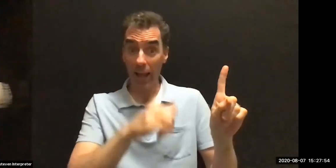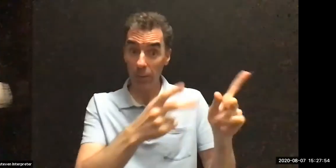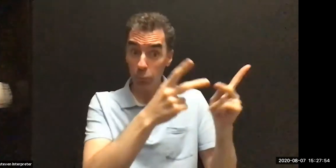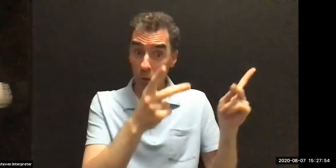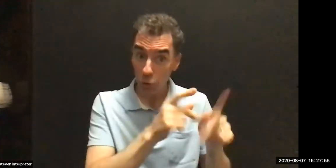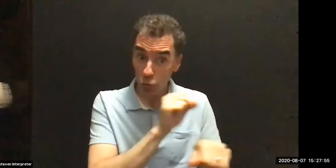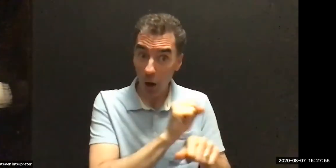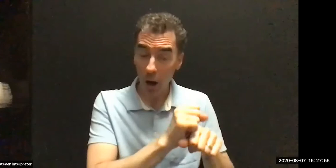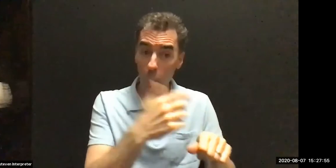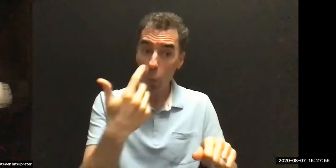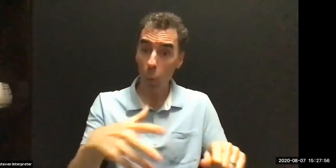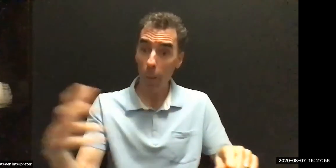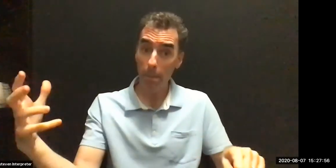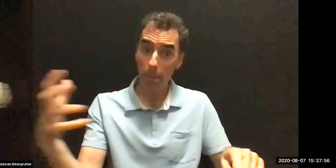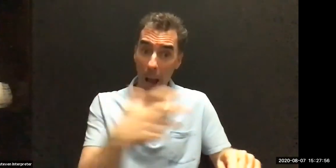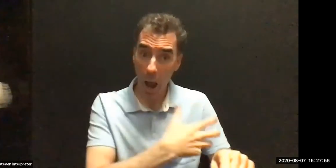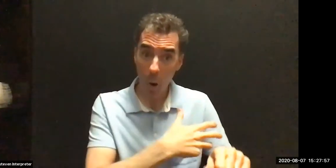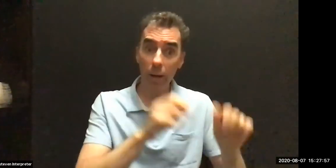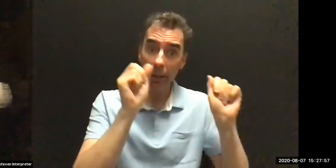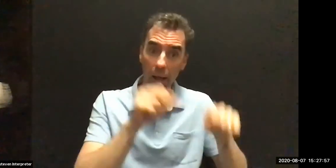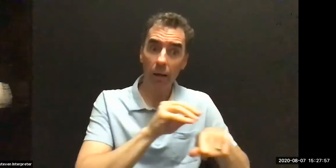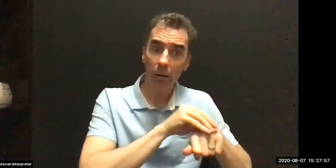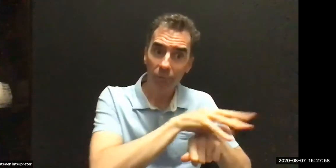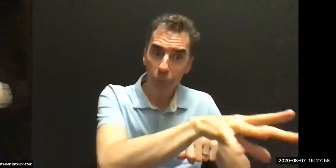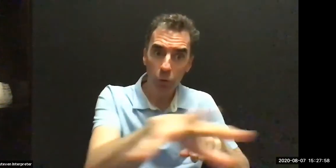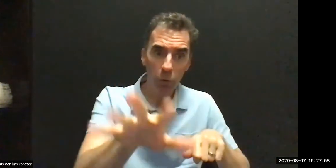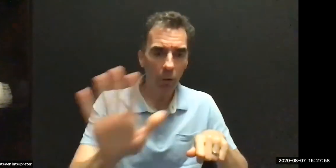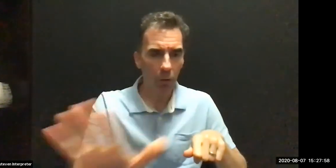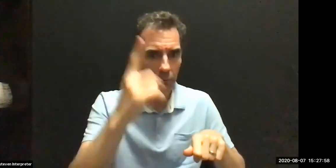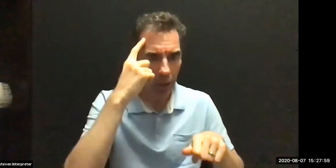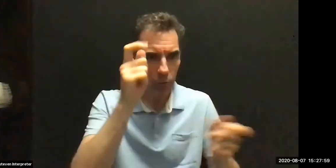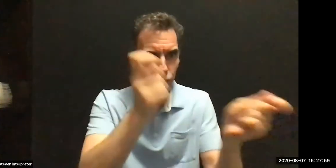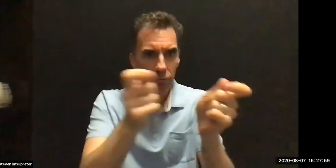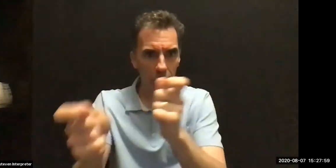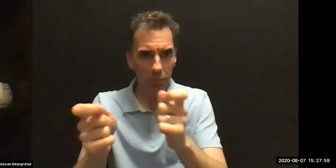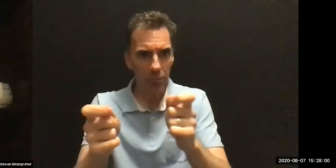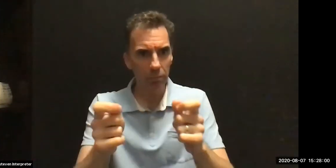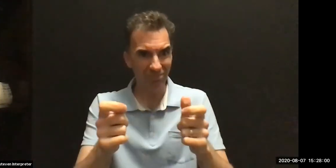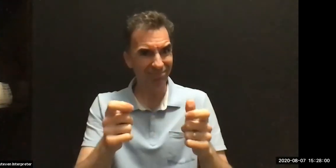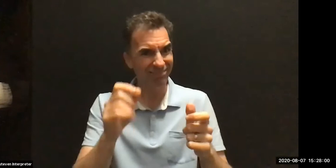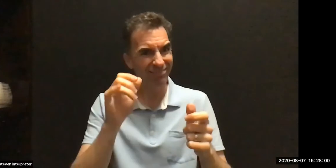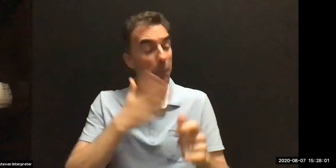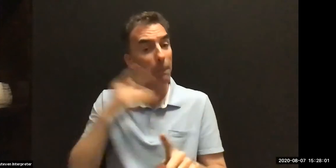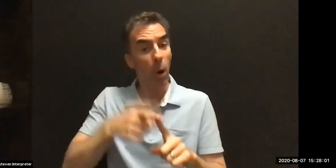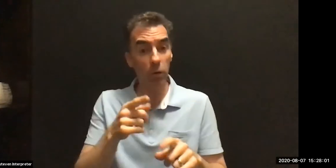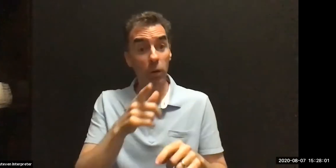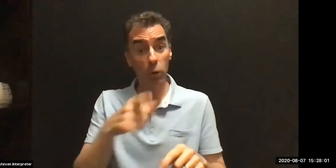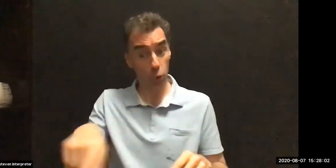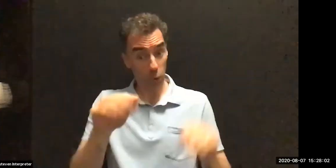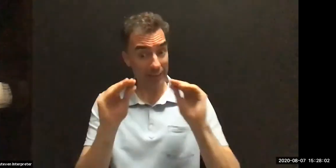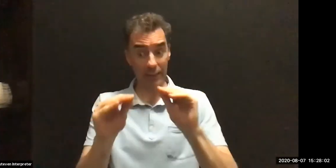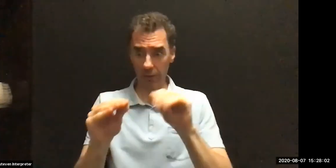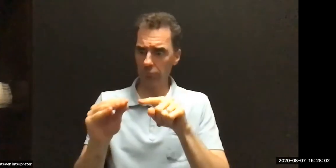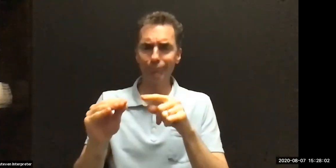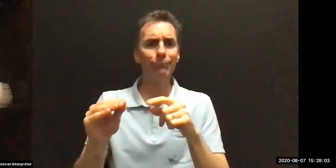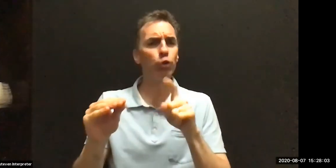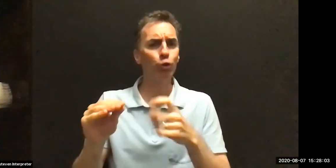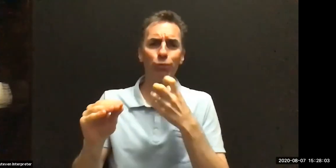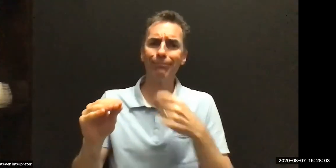Channelle Charest: And one of the most influential so you guys don't don't get enough credit, but you are you are making things happen, left and right, and giving students the opportunities.